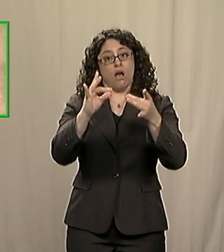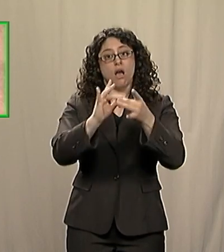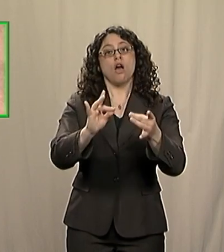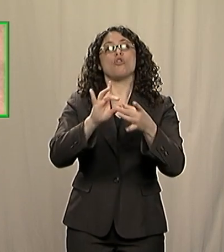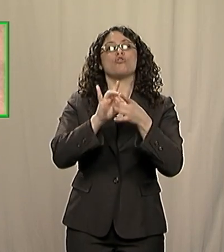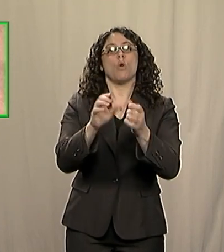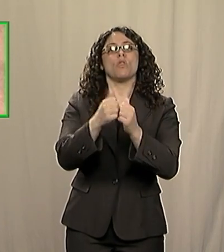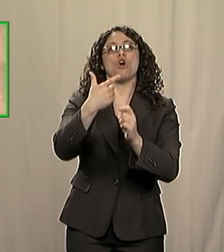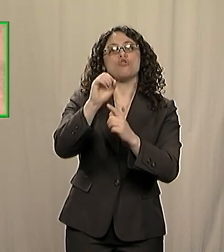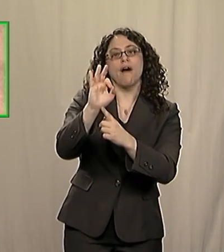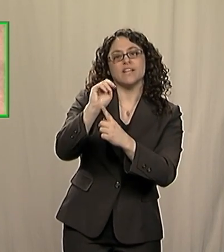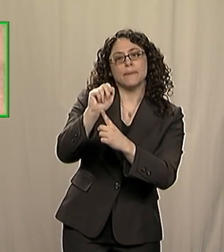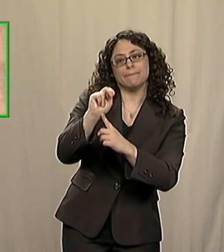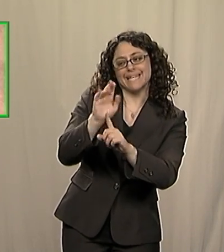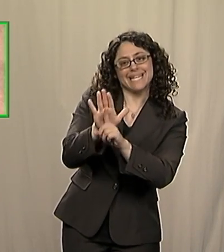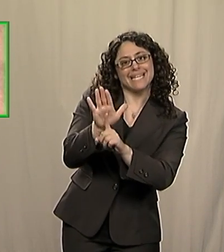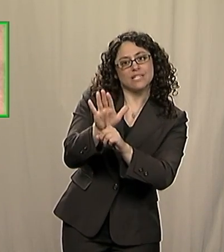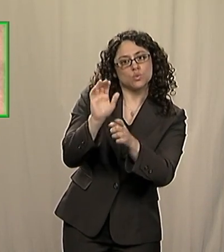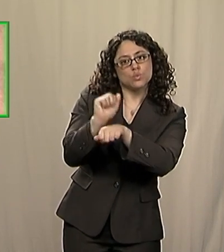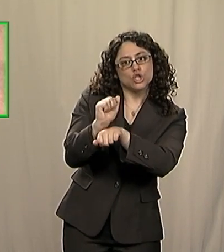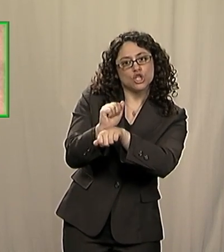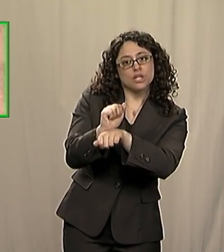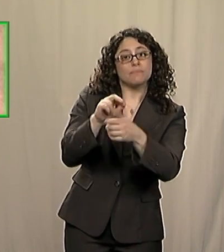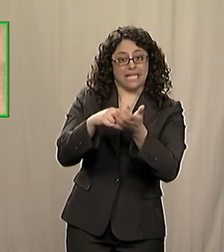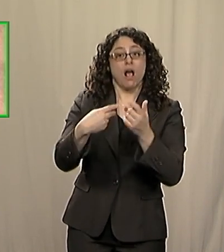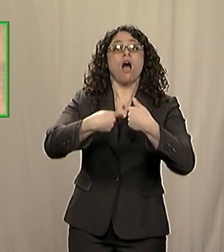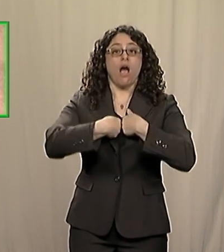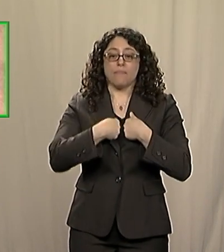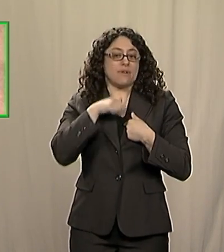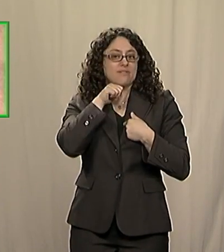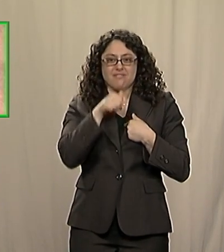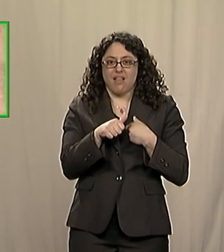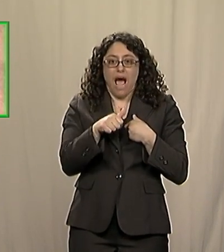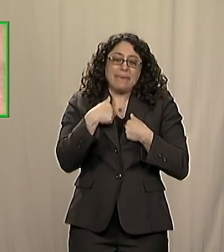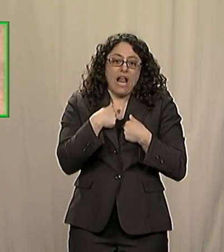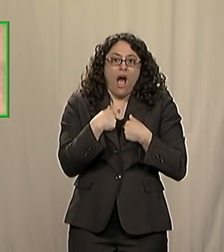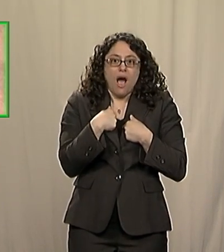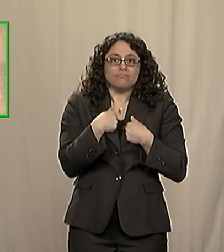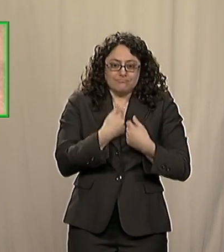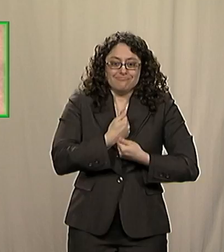I'm animating the language, but the ideas are Goffman's.